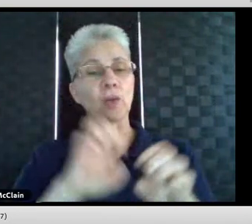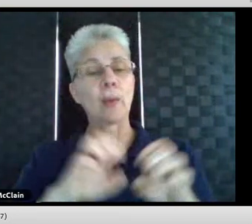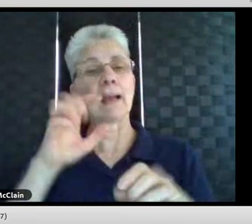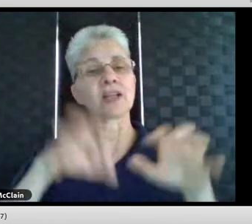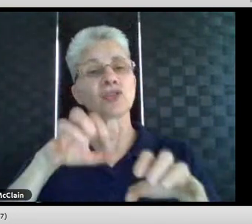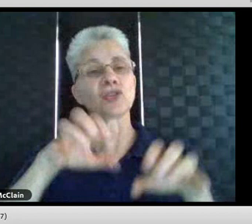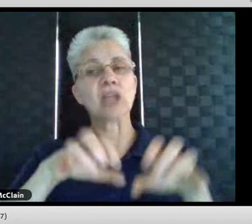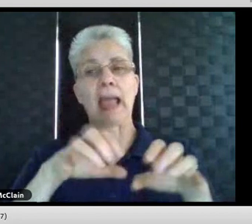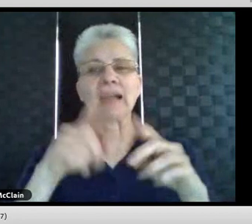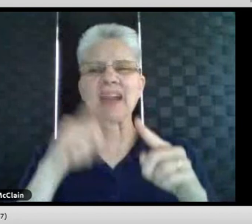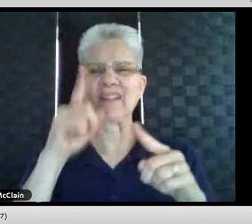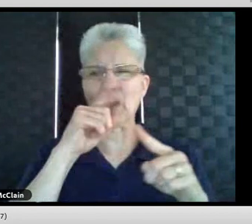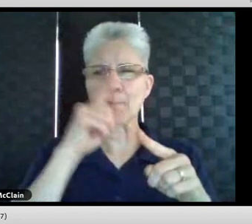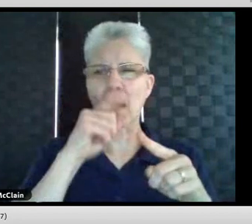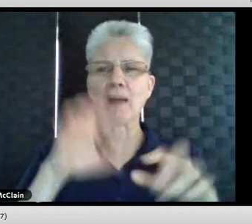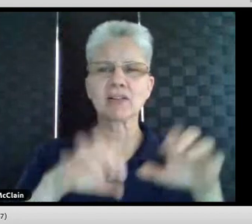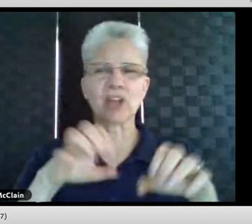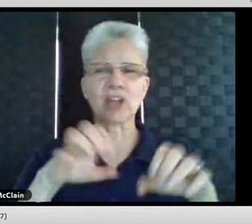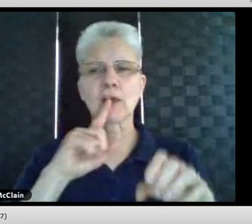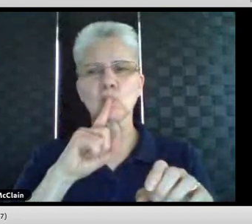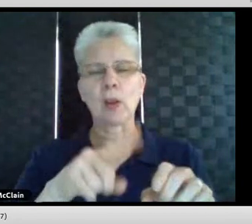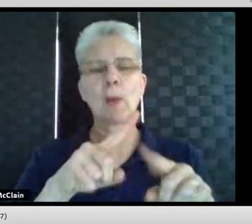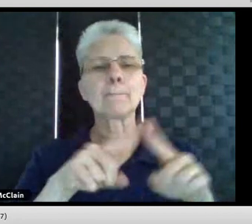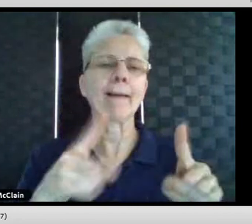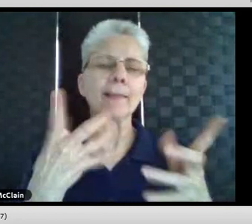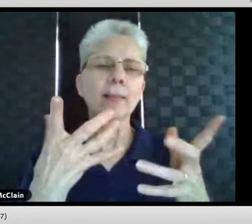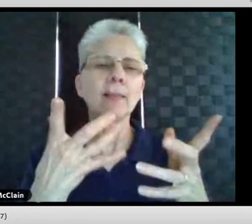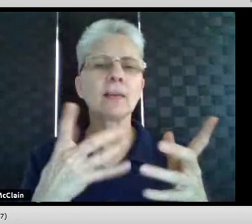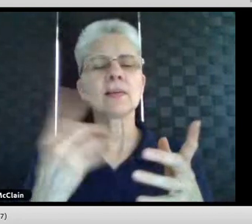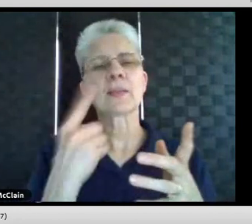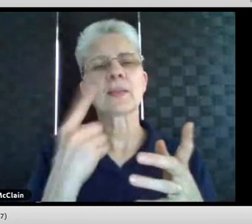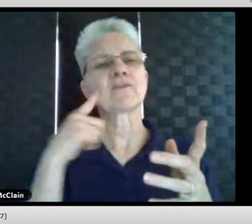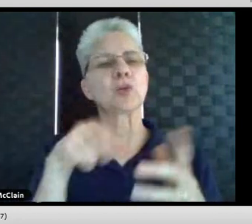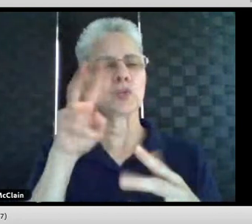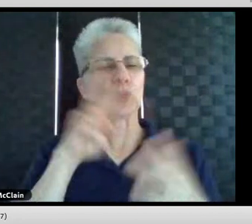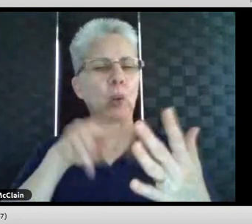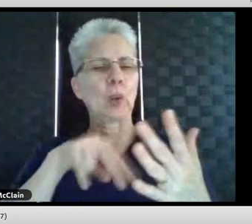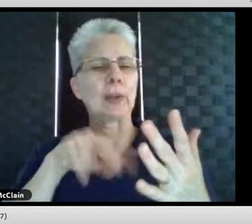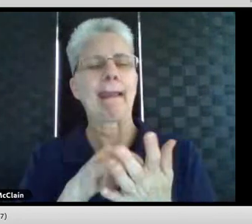It's kind of a mock chat. It's not a real one, but it's just kind of something for you to look at.